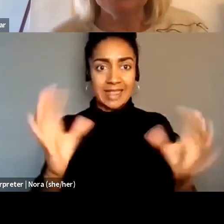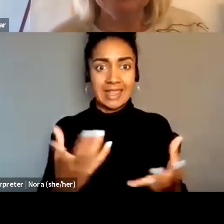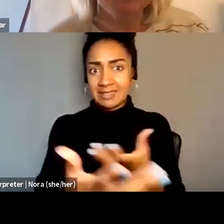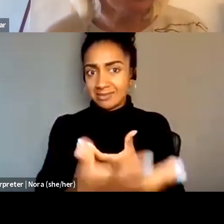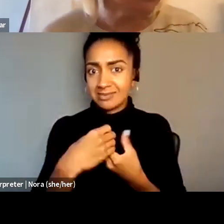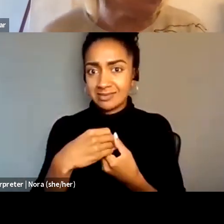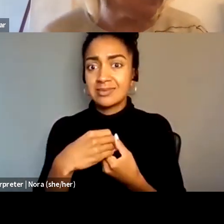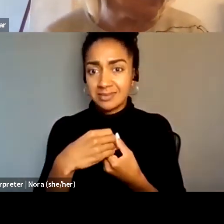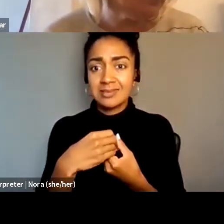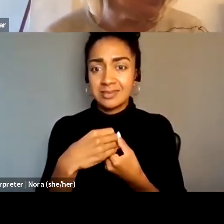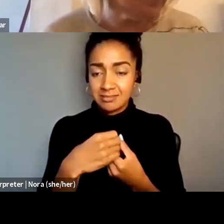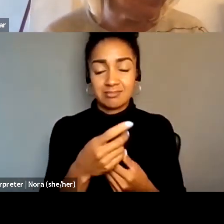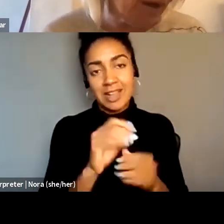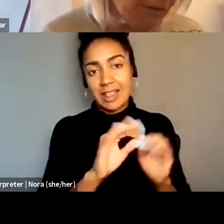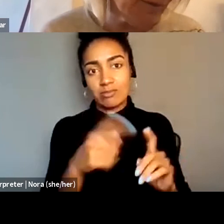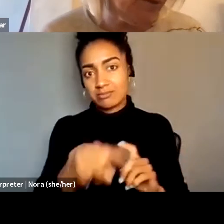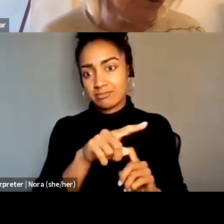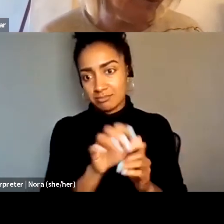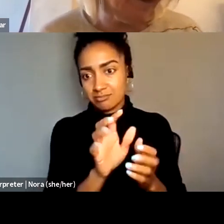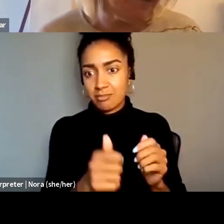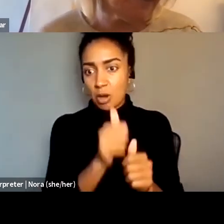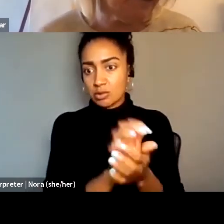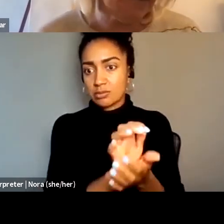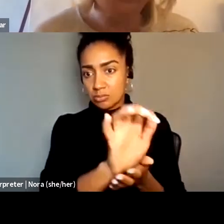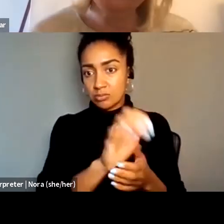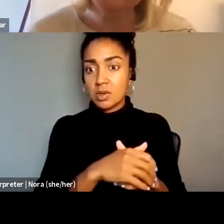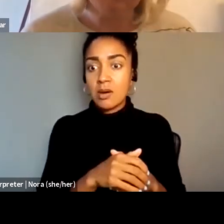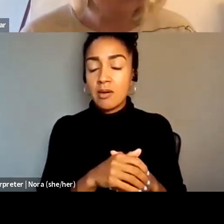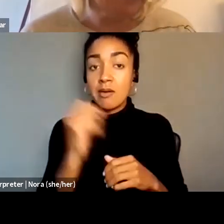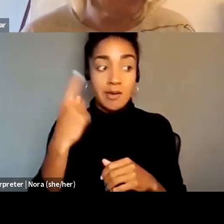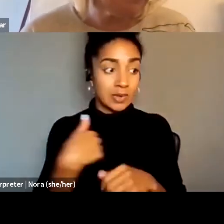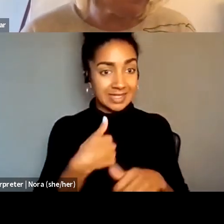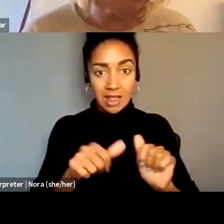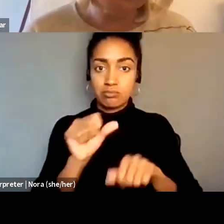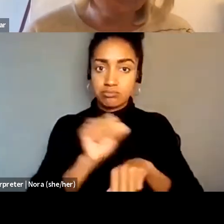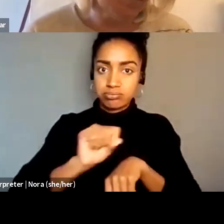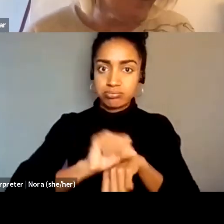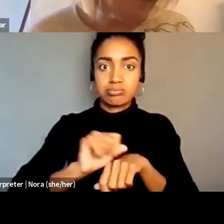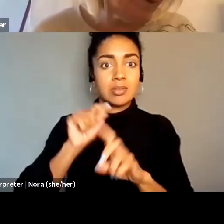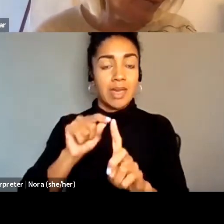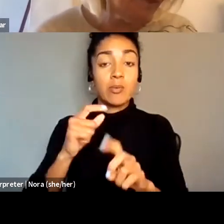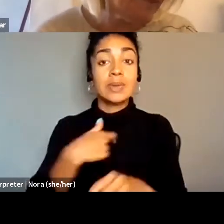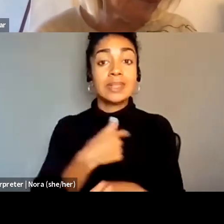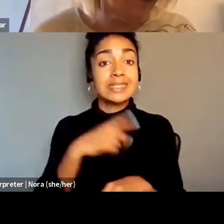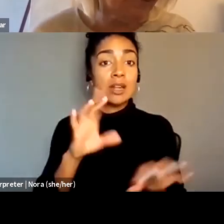the most marginalized. So, we are doing work on that still though, we had the Disability Summit as you probably know a couple years ago.